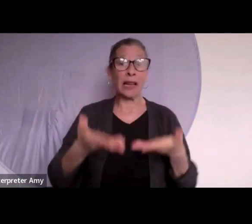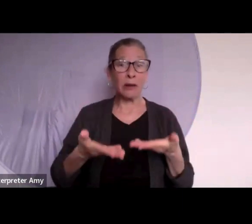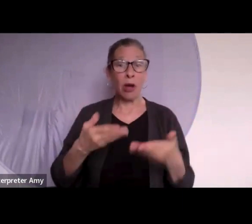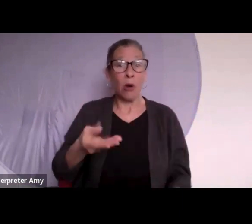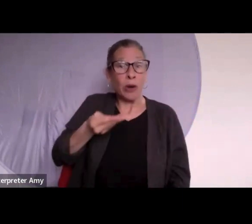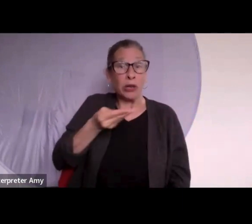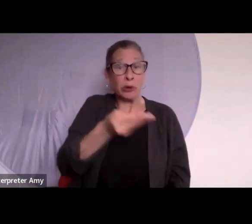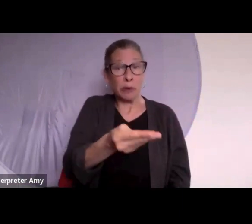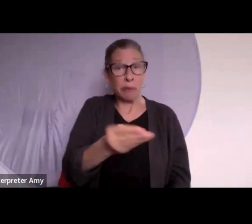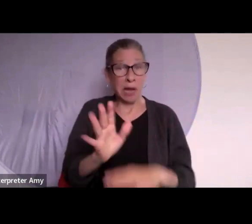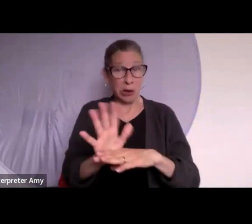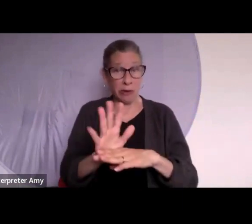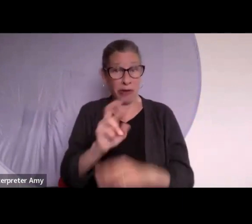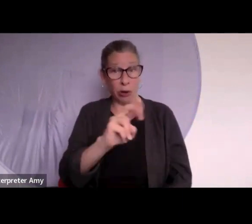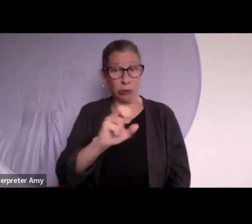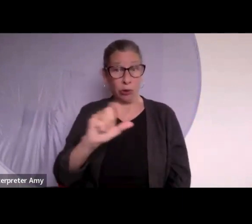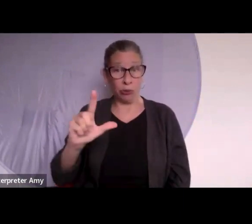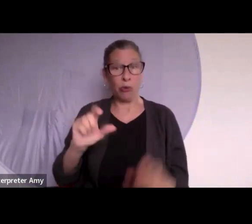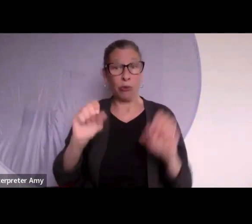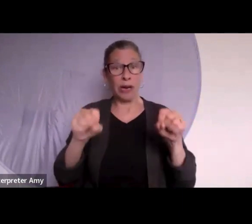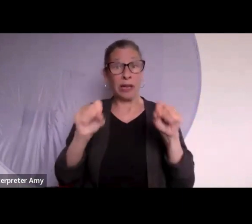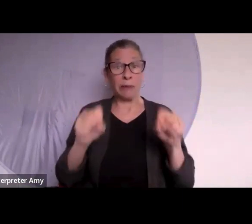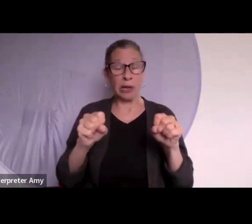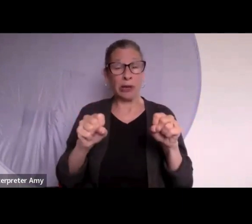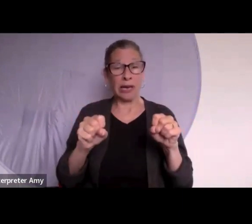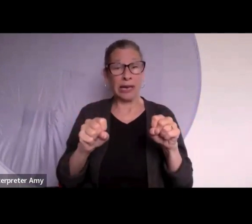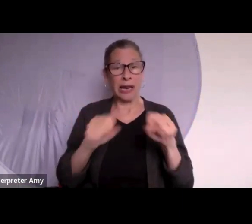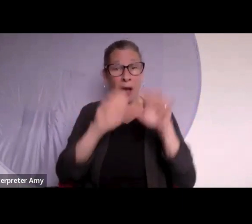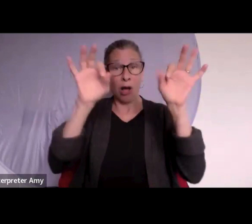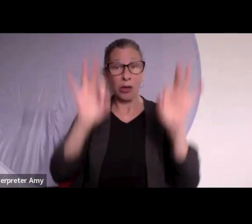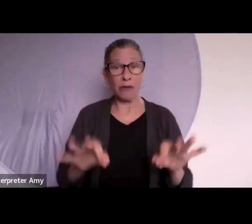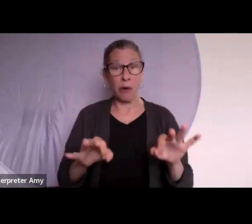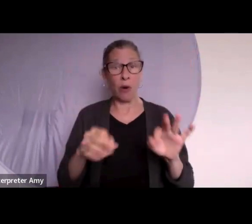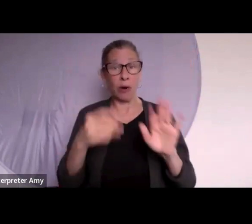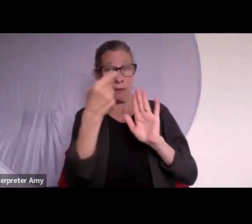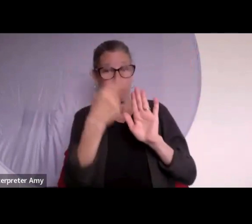Reelabilities, there's a there's a question there. Of, of